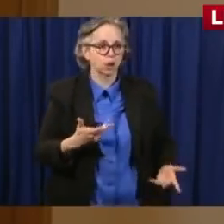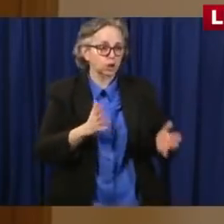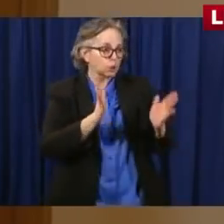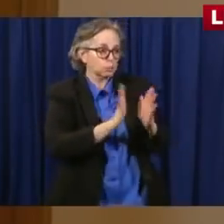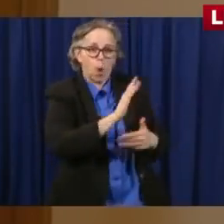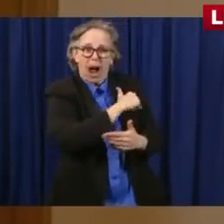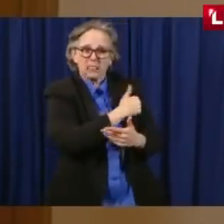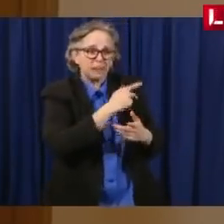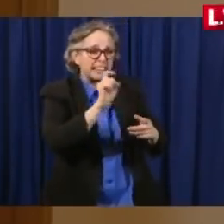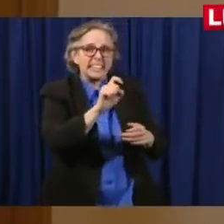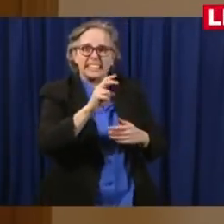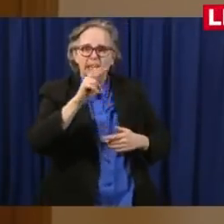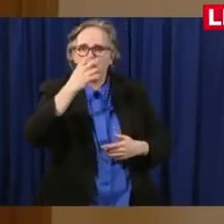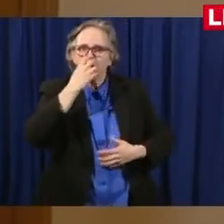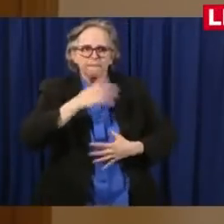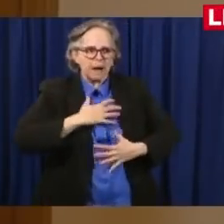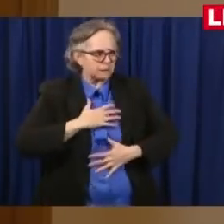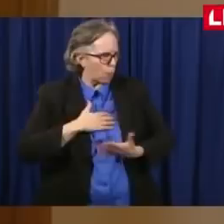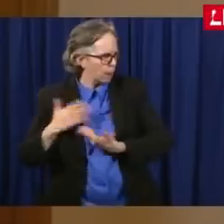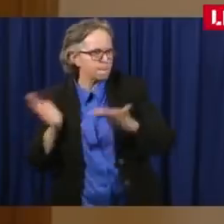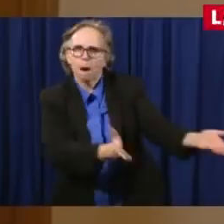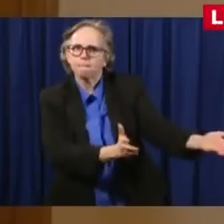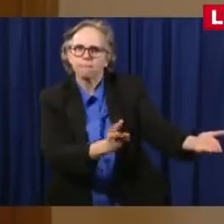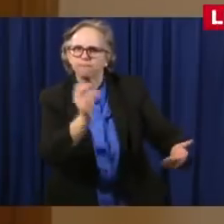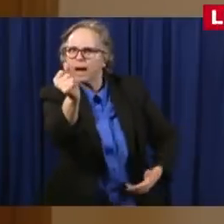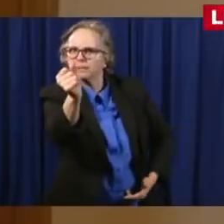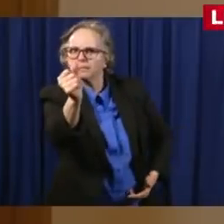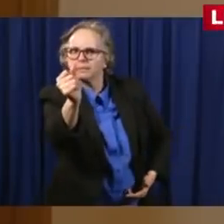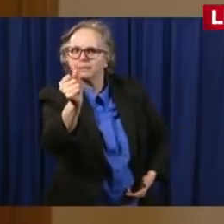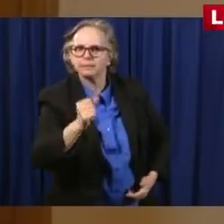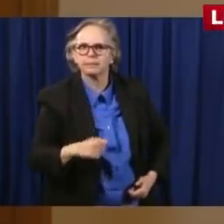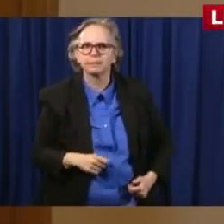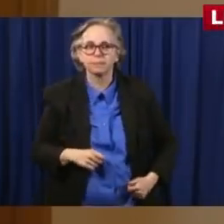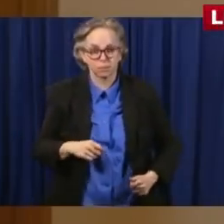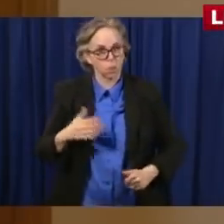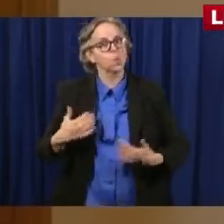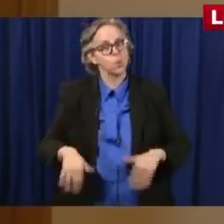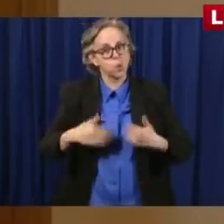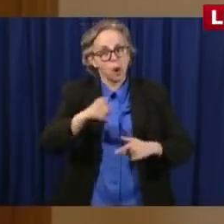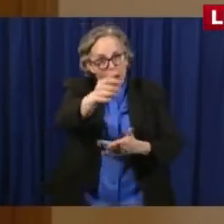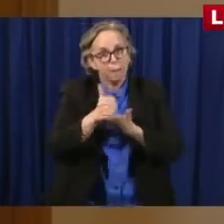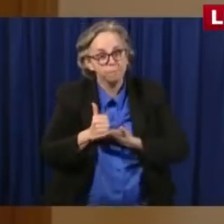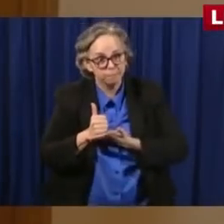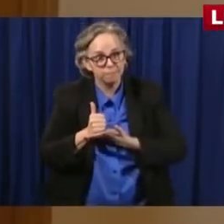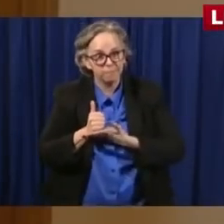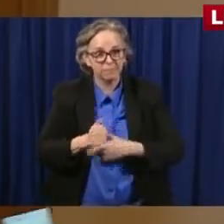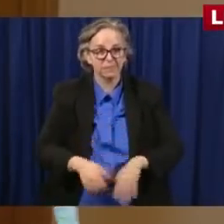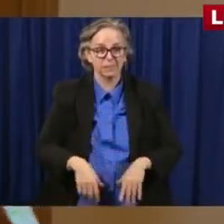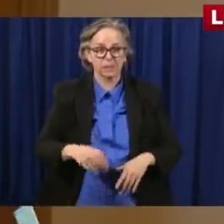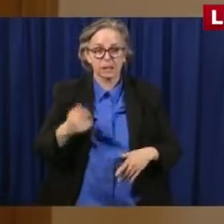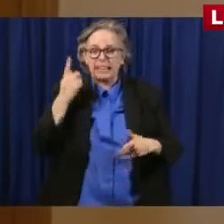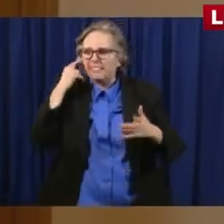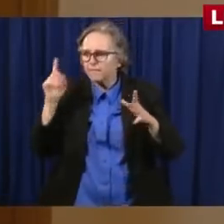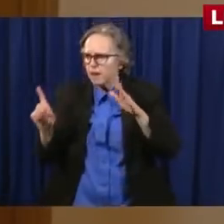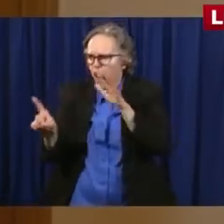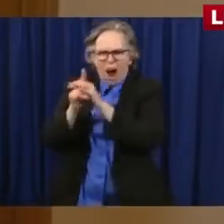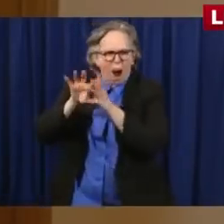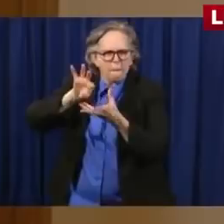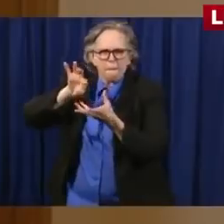IF WE SEE A PRISON RUNNING OUT OF PPE, WE CAN GET THAT THERE.